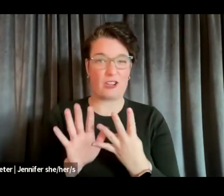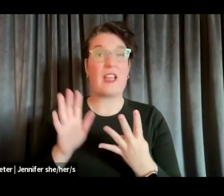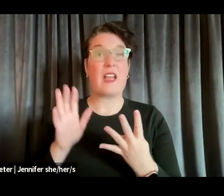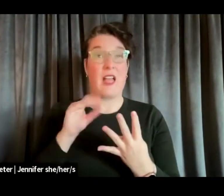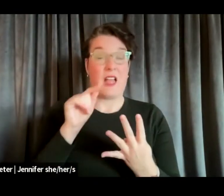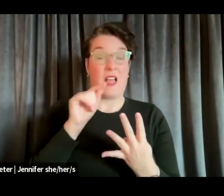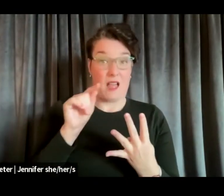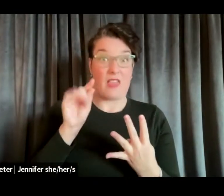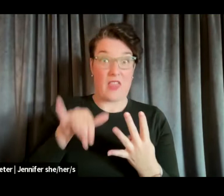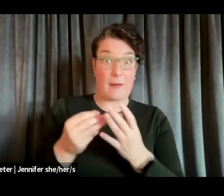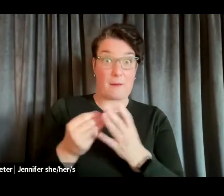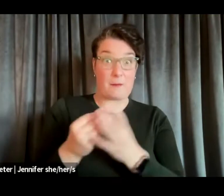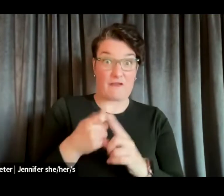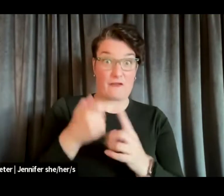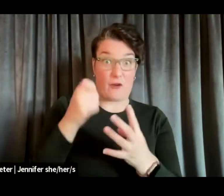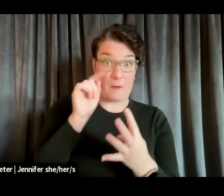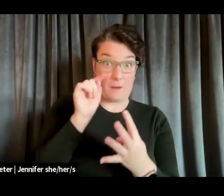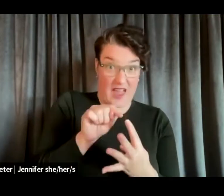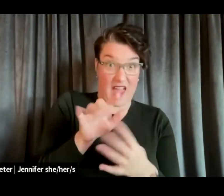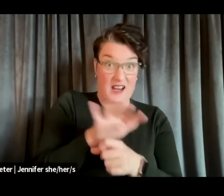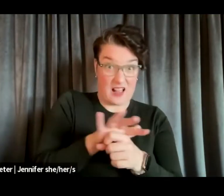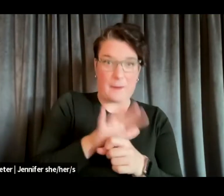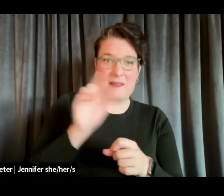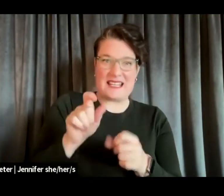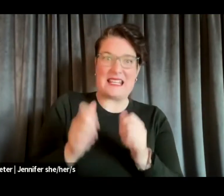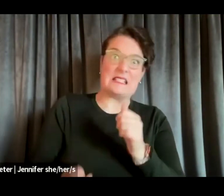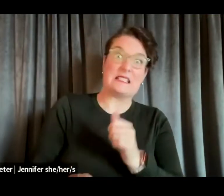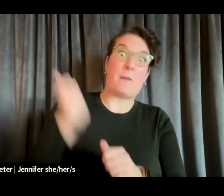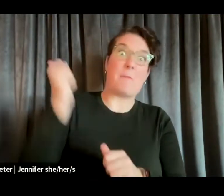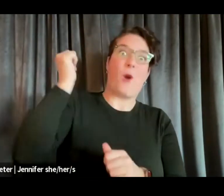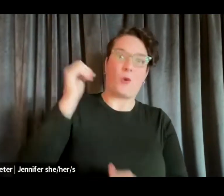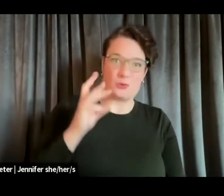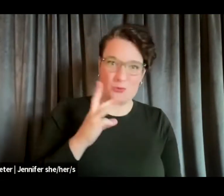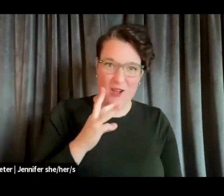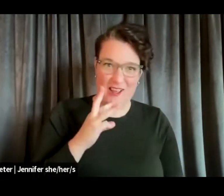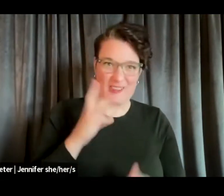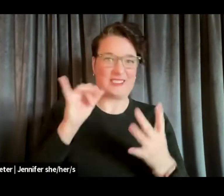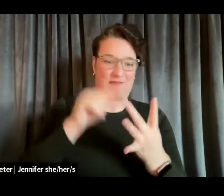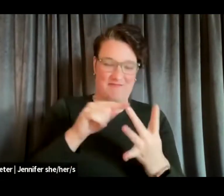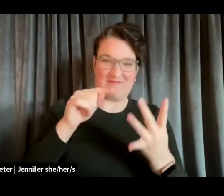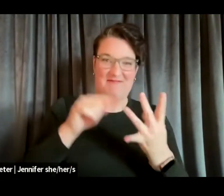And so it's like a prayer that there be enough water for everyone that needs it.